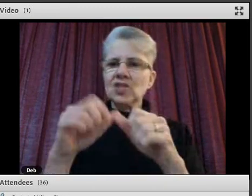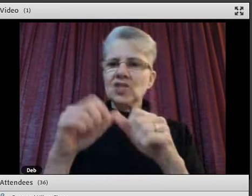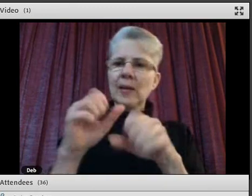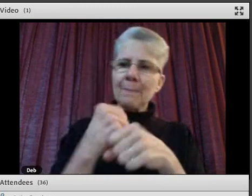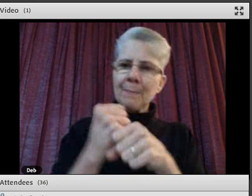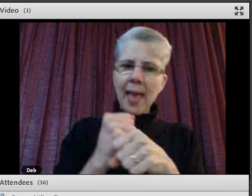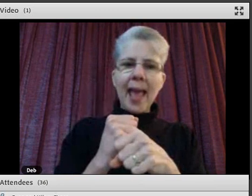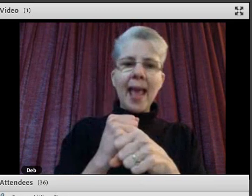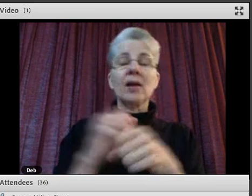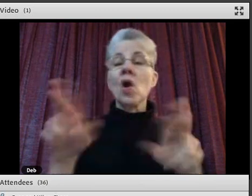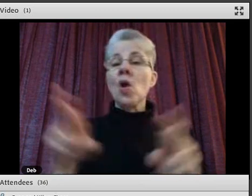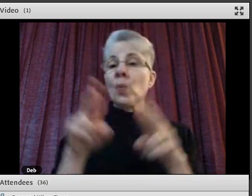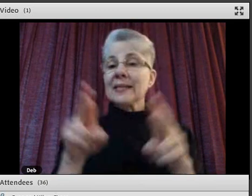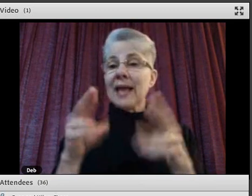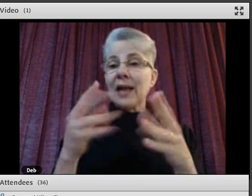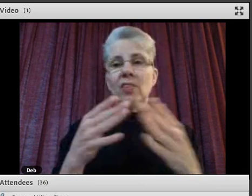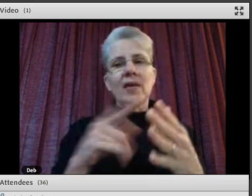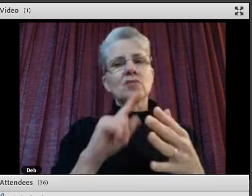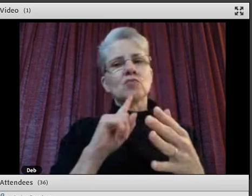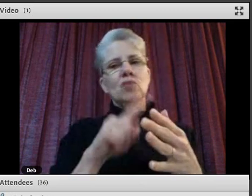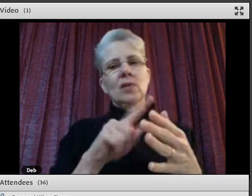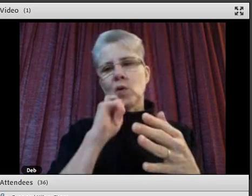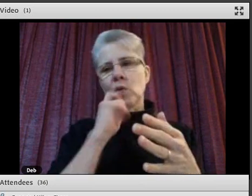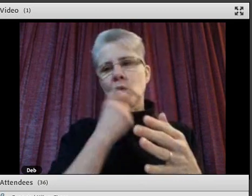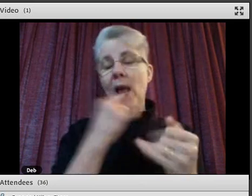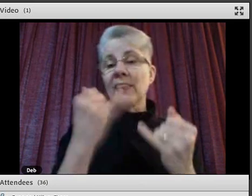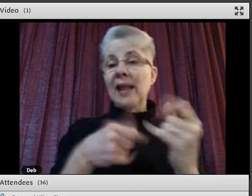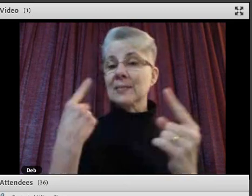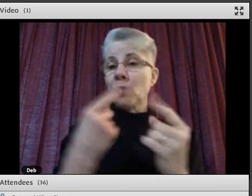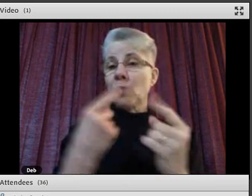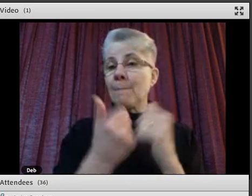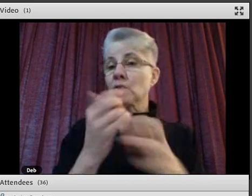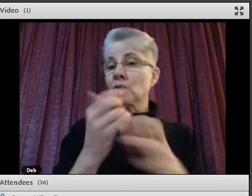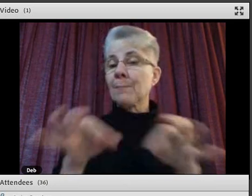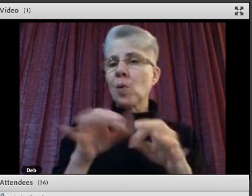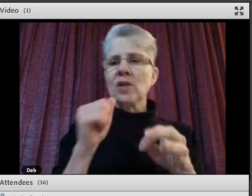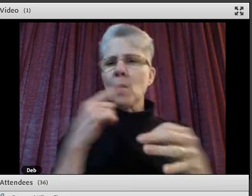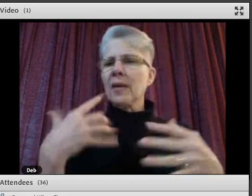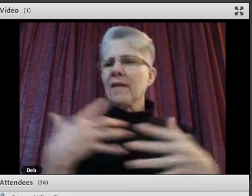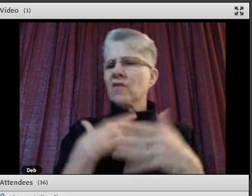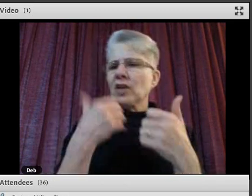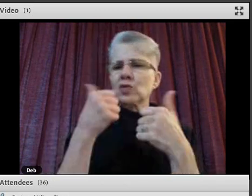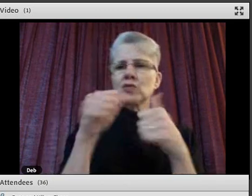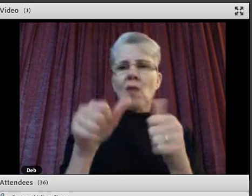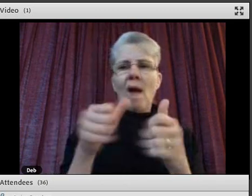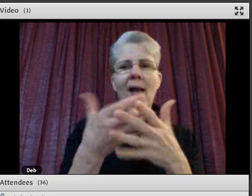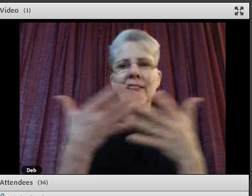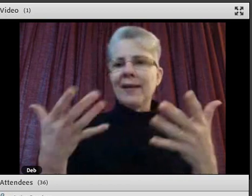And common materials, recycled things, really go a long way. And I think that the last point is most important --